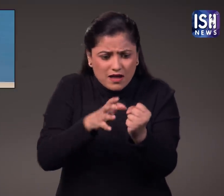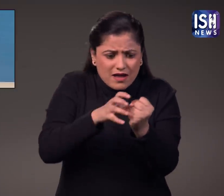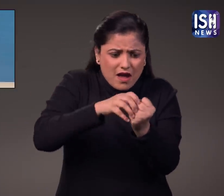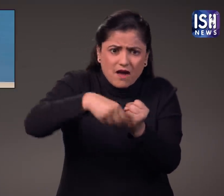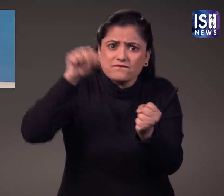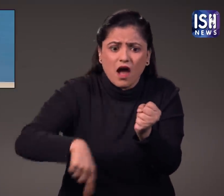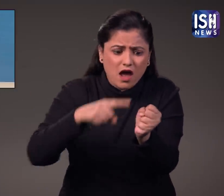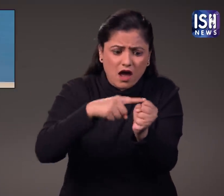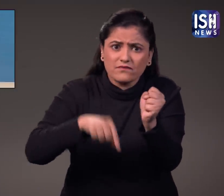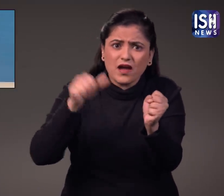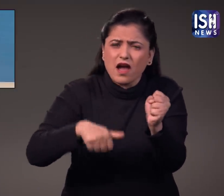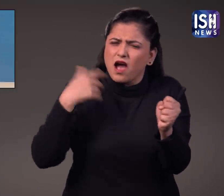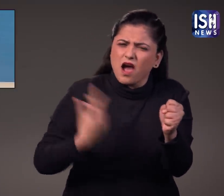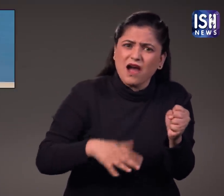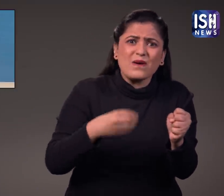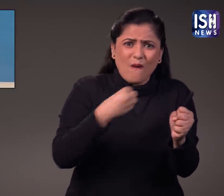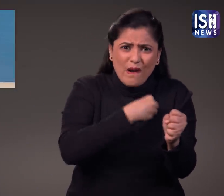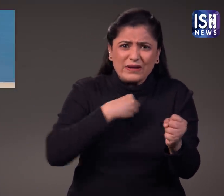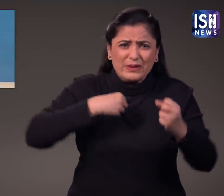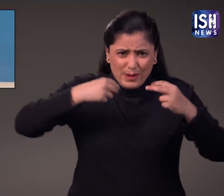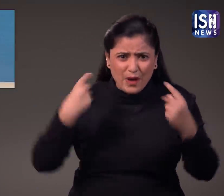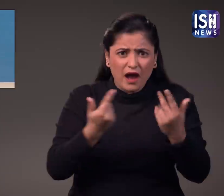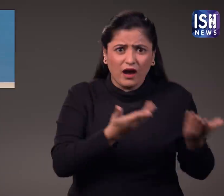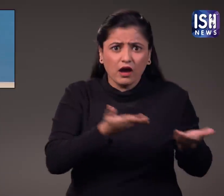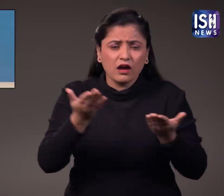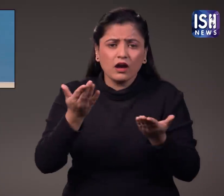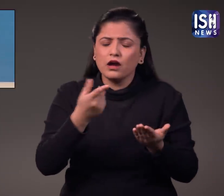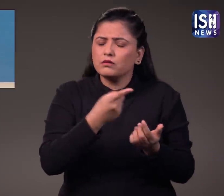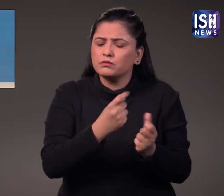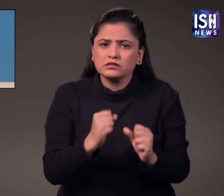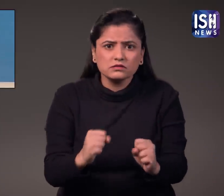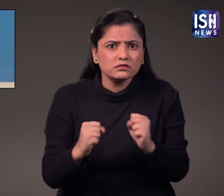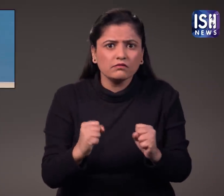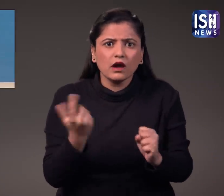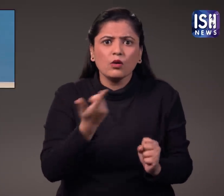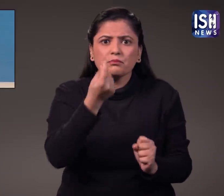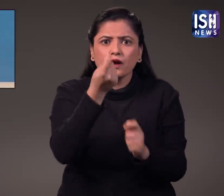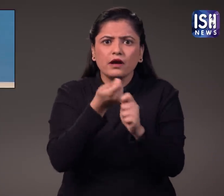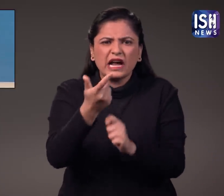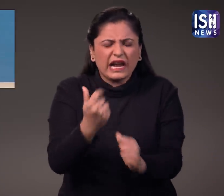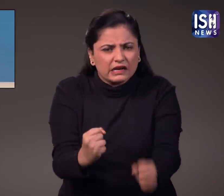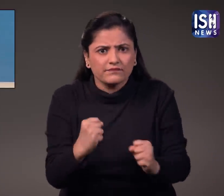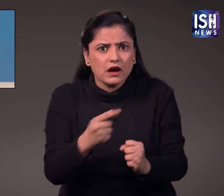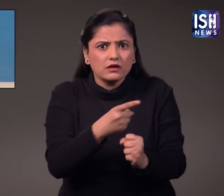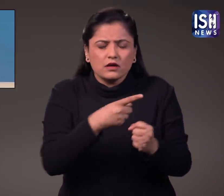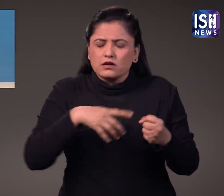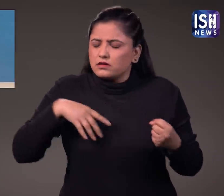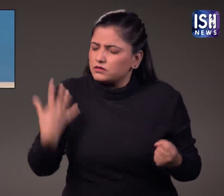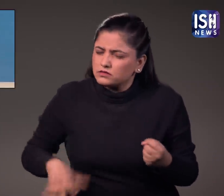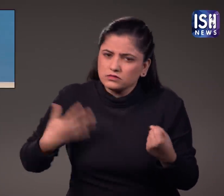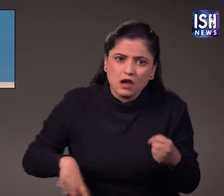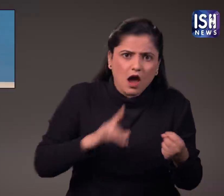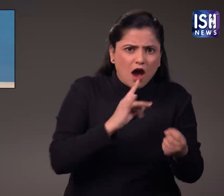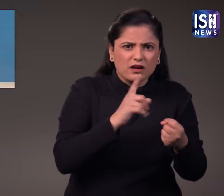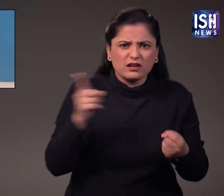The girl's fingers were closed into a tight fist that wouldn’t open. The family could not afford a doctor.